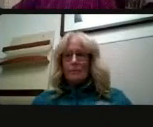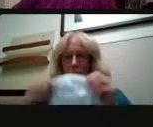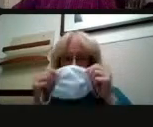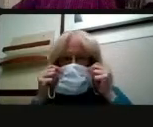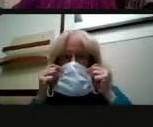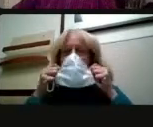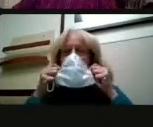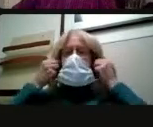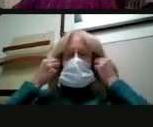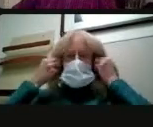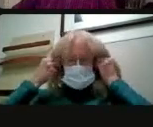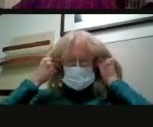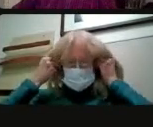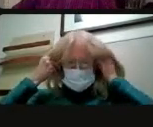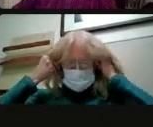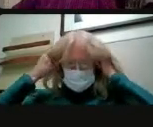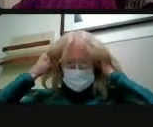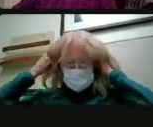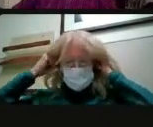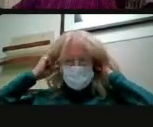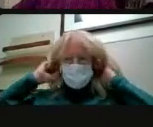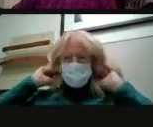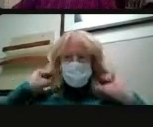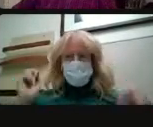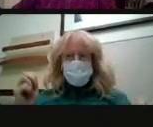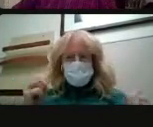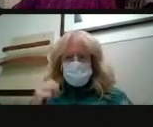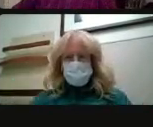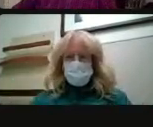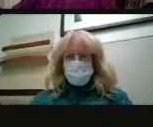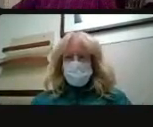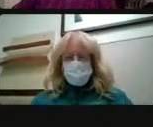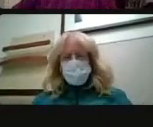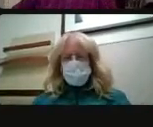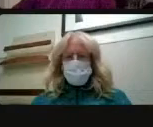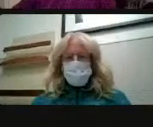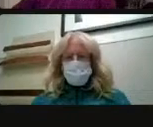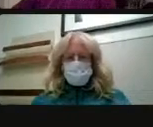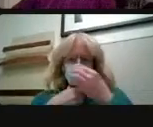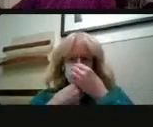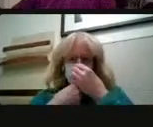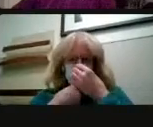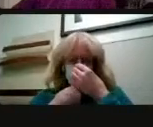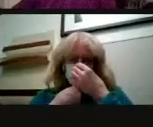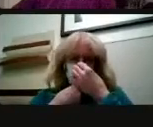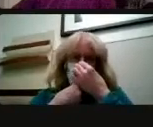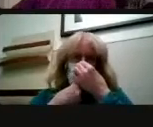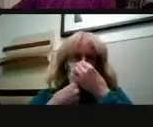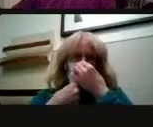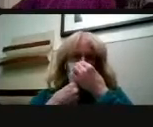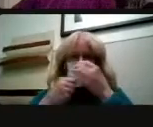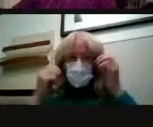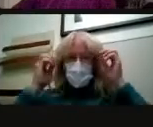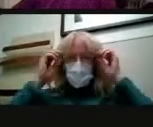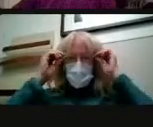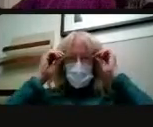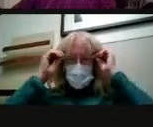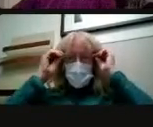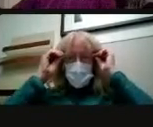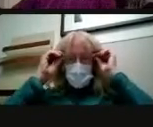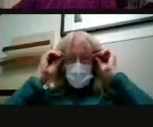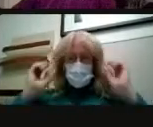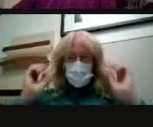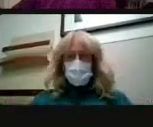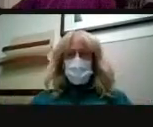MASSIVELY OVER COUNSELORS